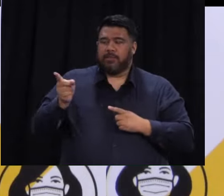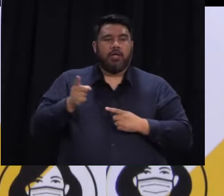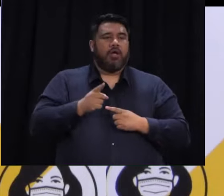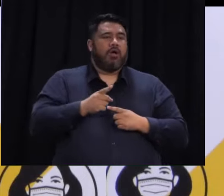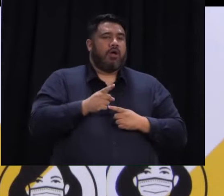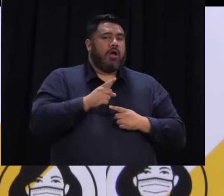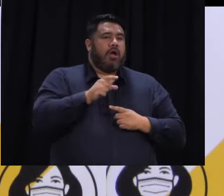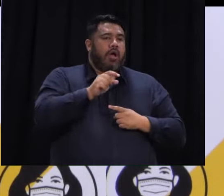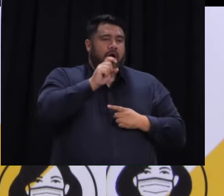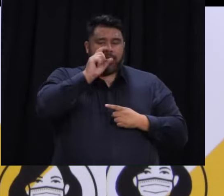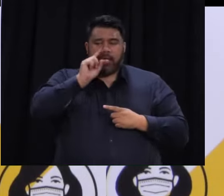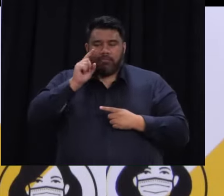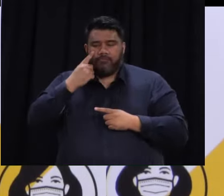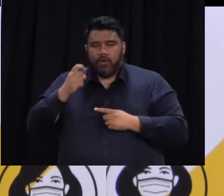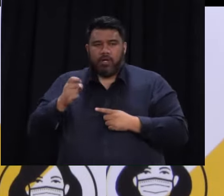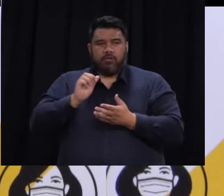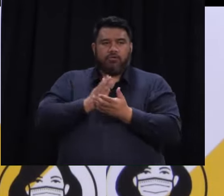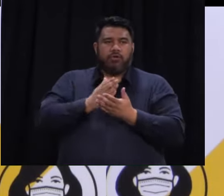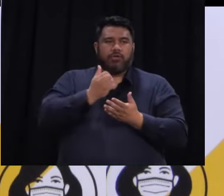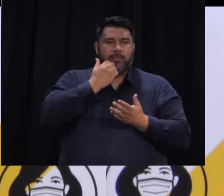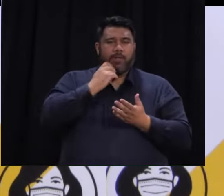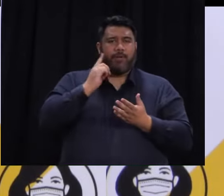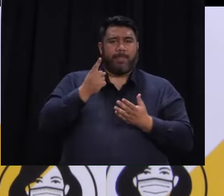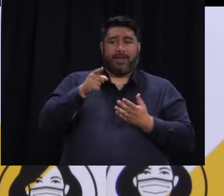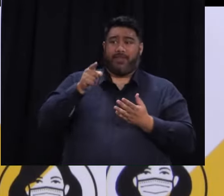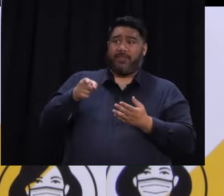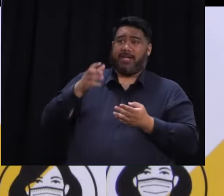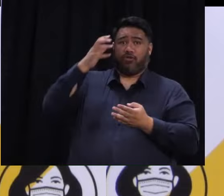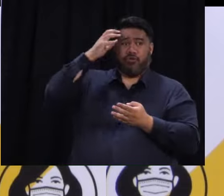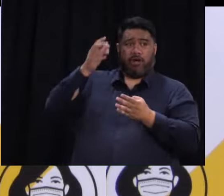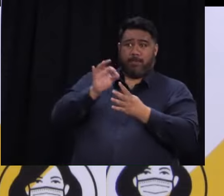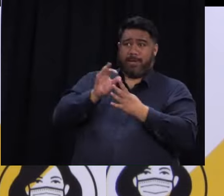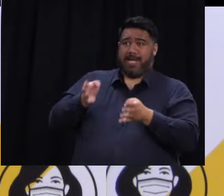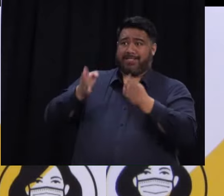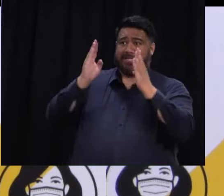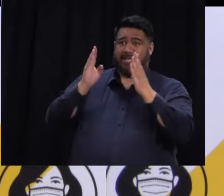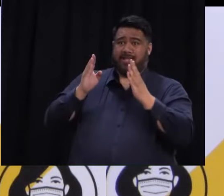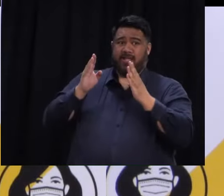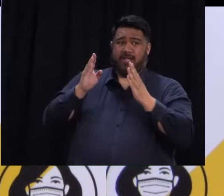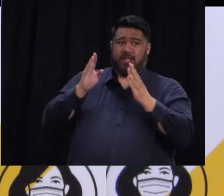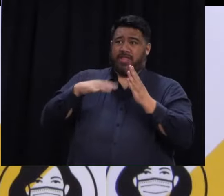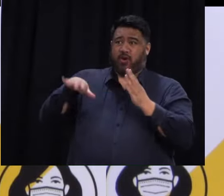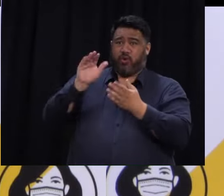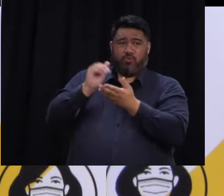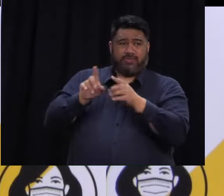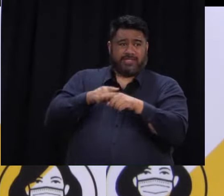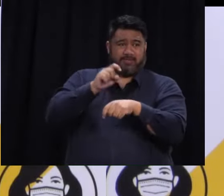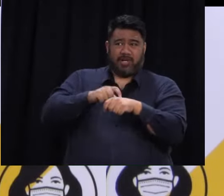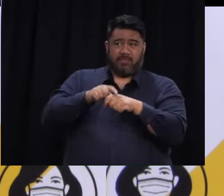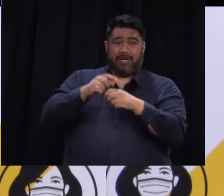one of the facilities being made available for cases? I will have to come back to